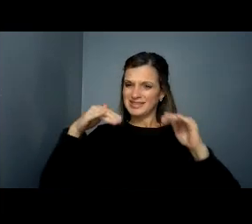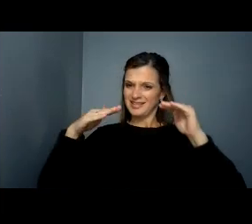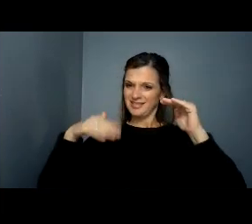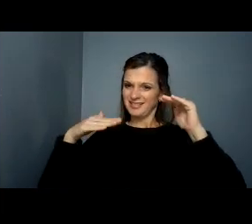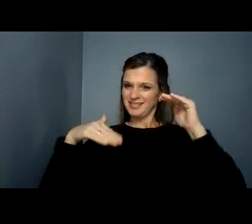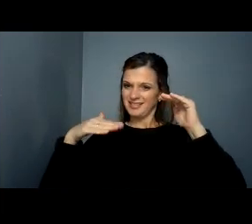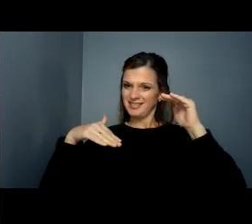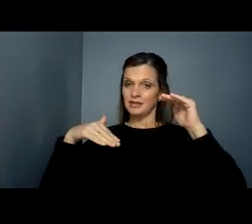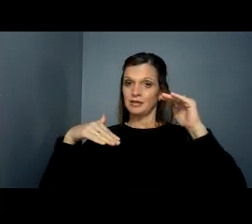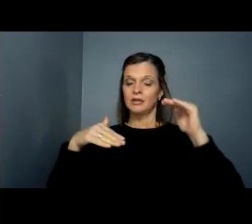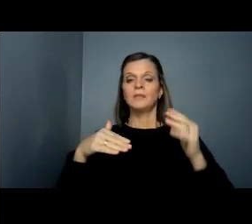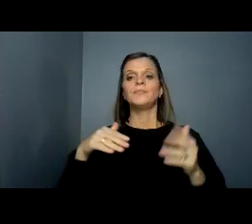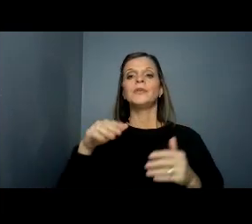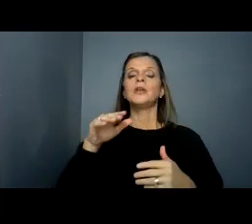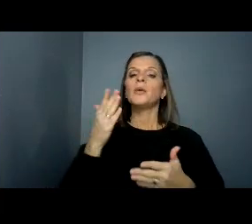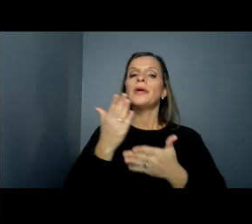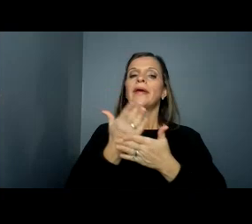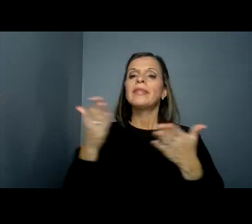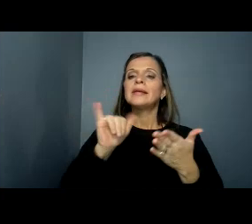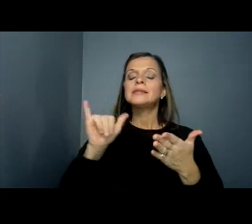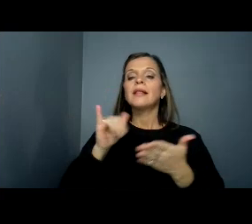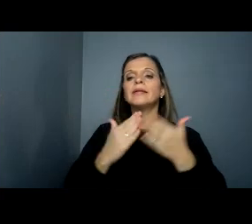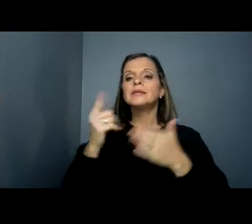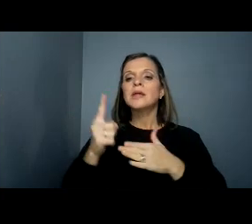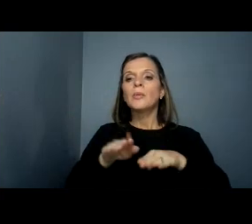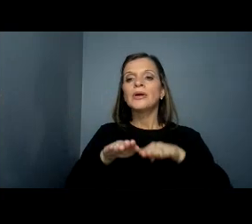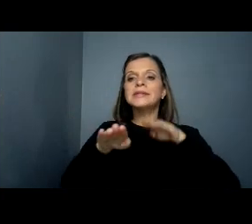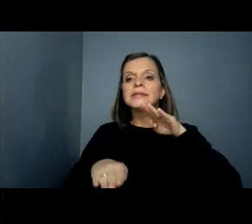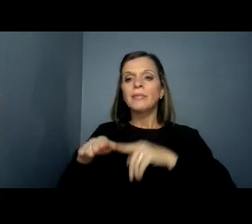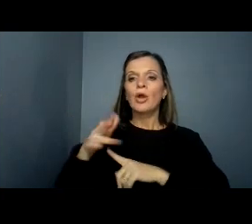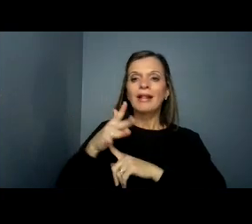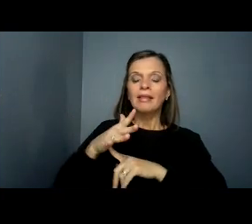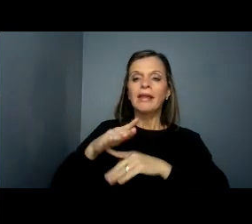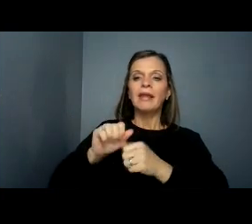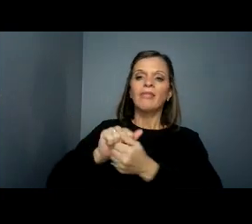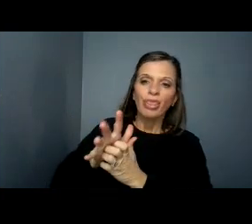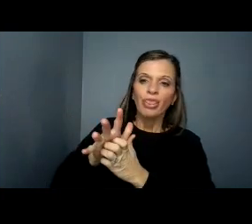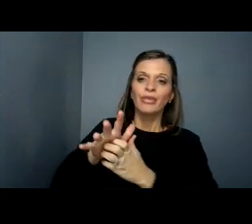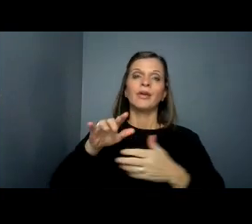leaves crunching birds, terping, water dripping. Those are those are sounds that everybody who